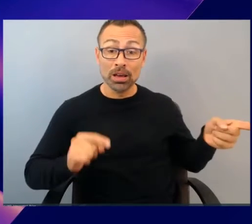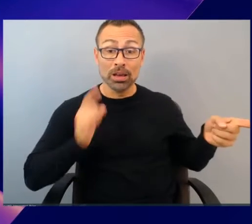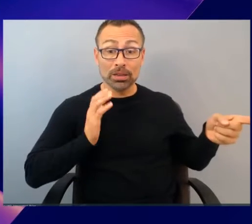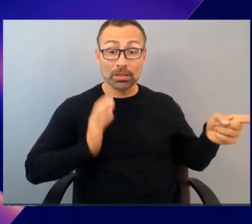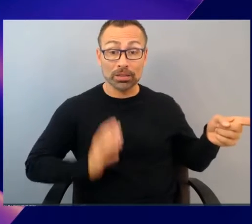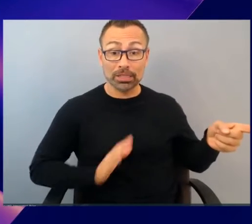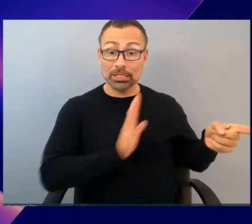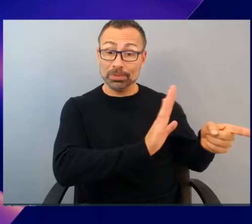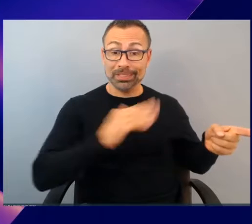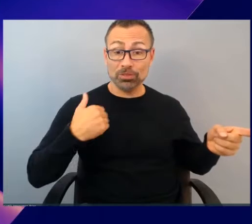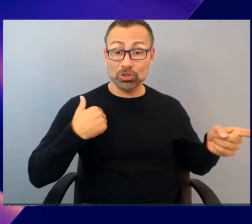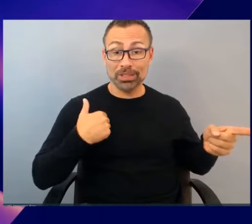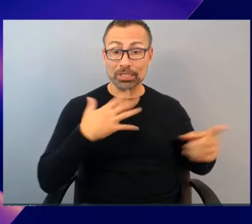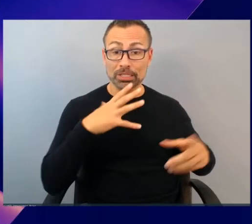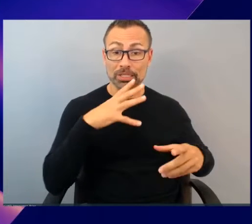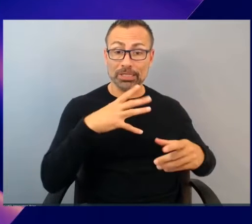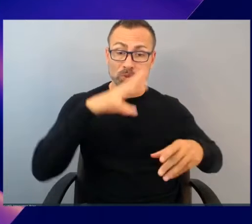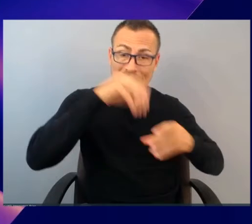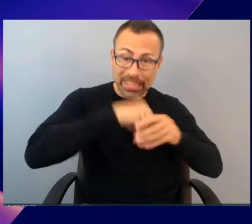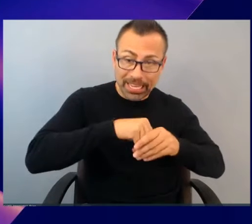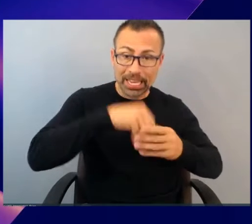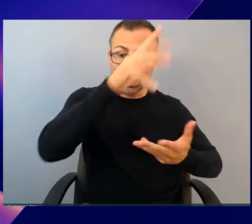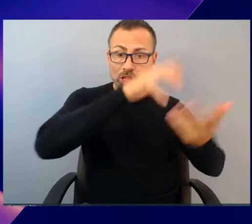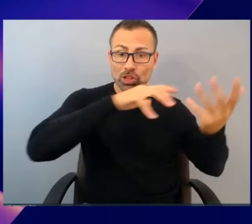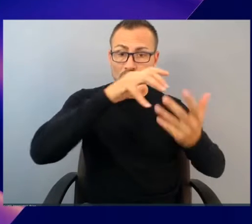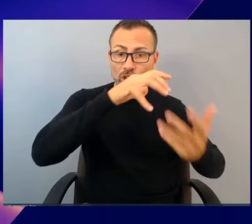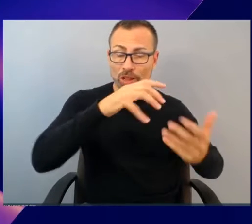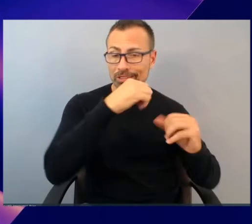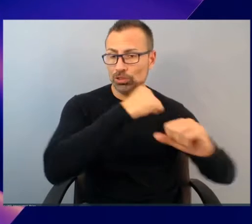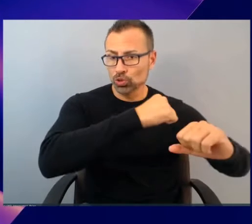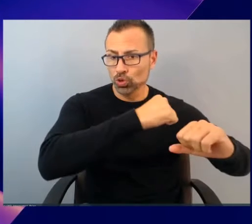in the cloud, right? So that's limiting access to their applications